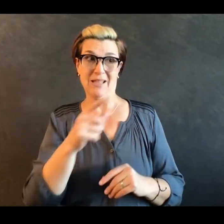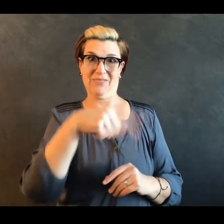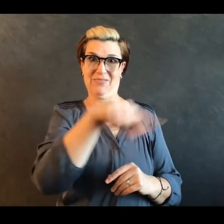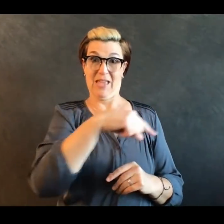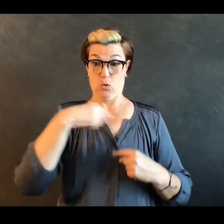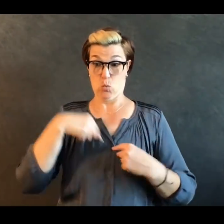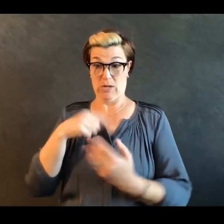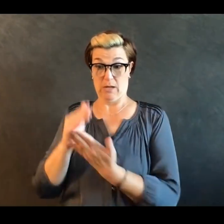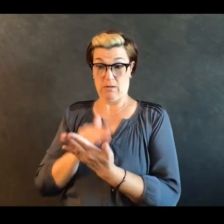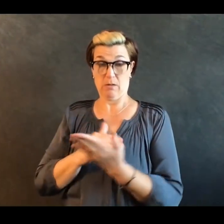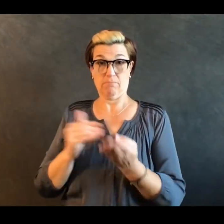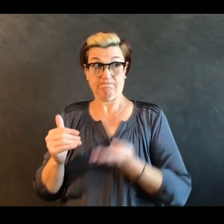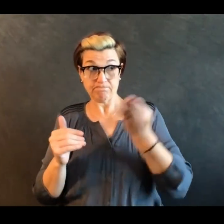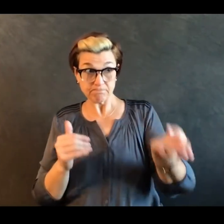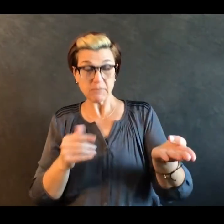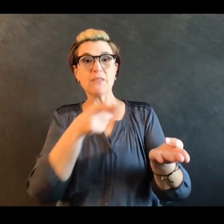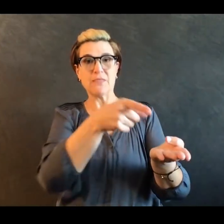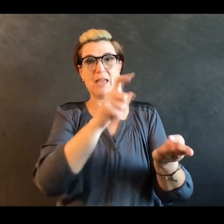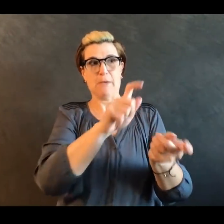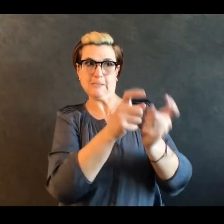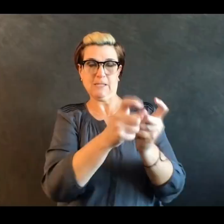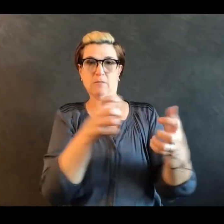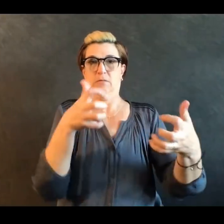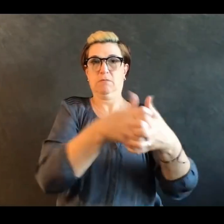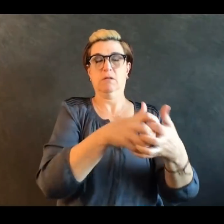so that they can do what's best for their communities they are at the